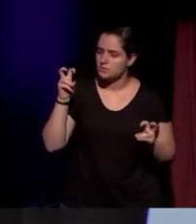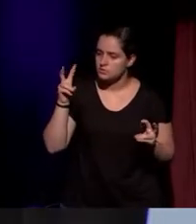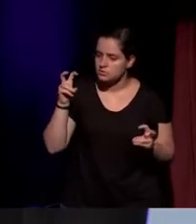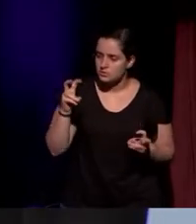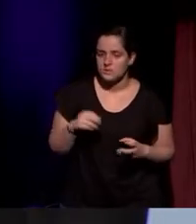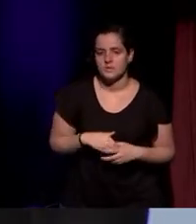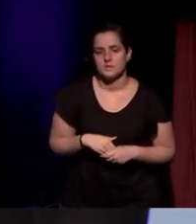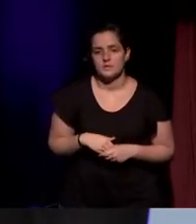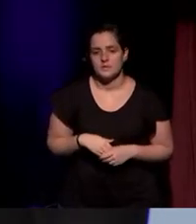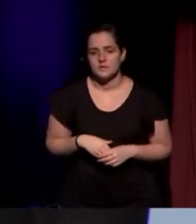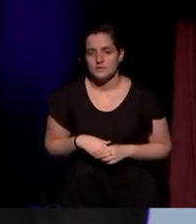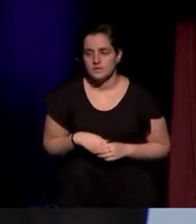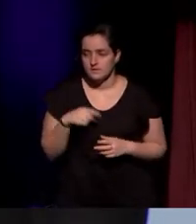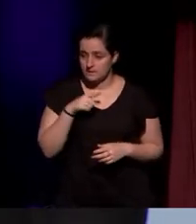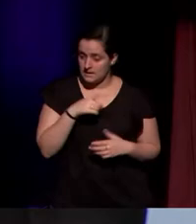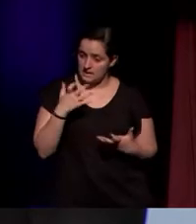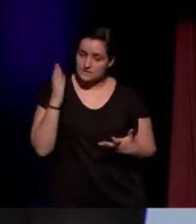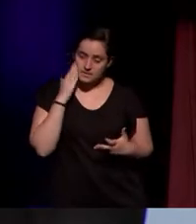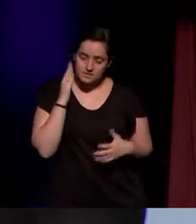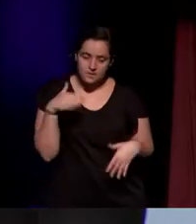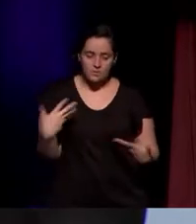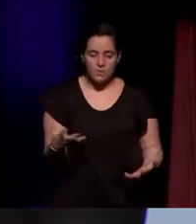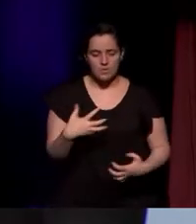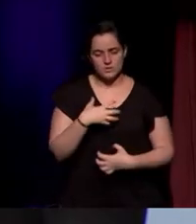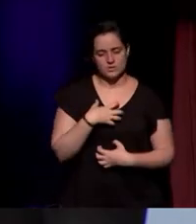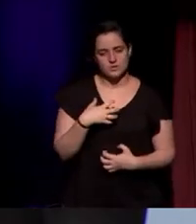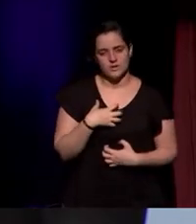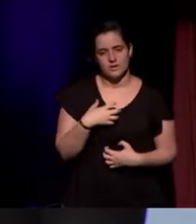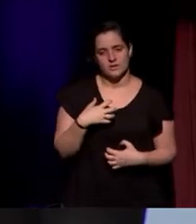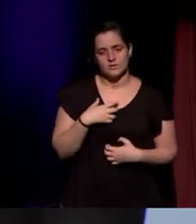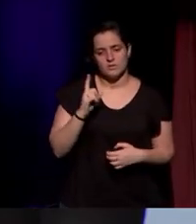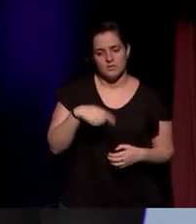she wants to know the posture of Frelimo in relation to women's rights.